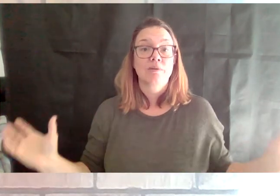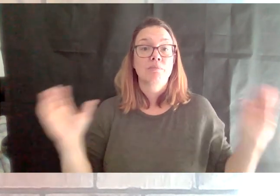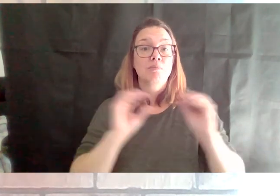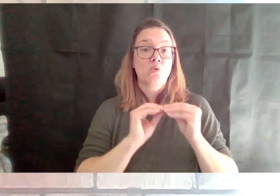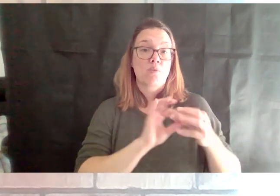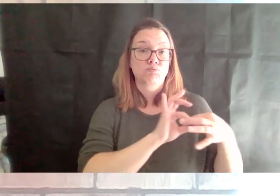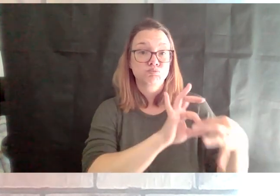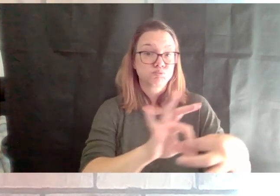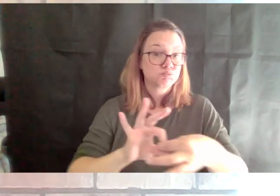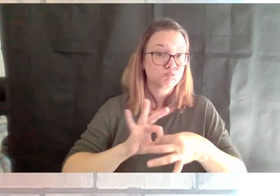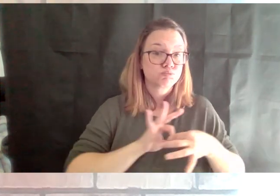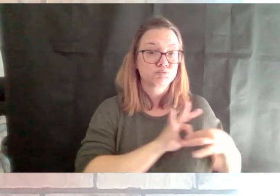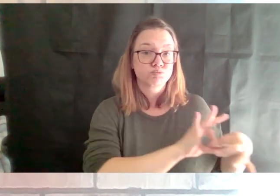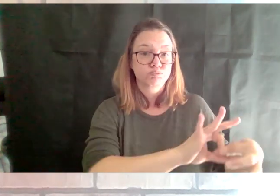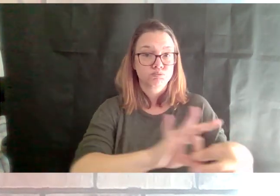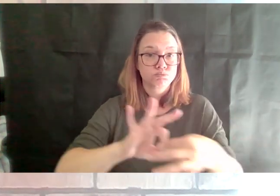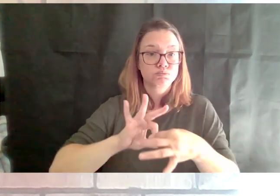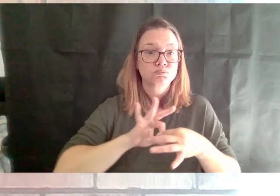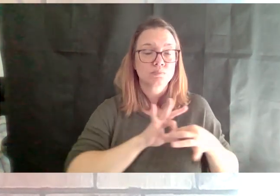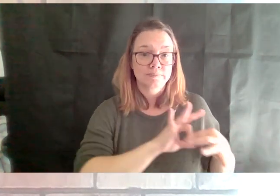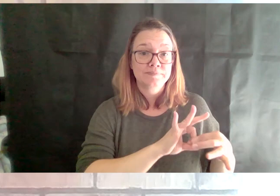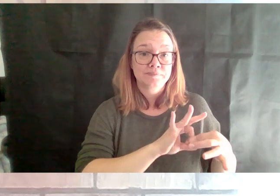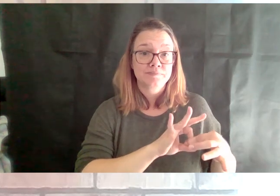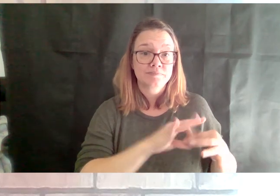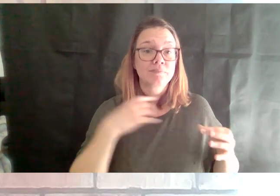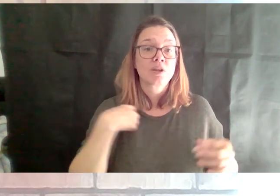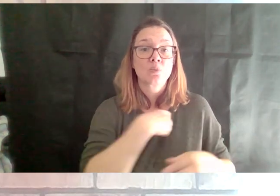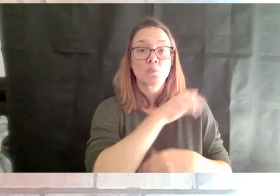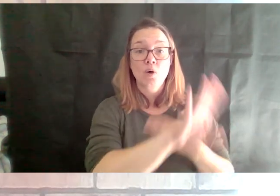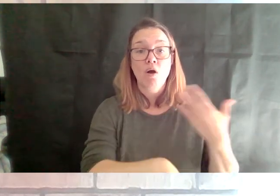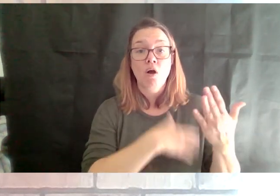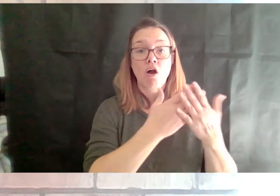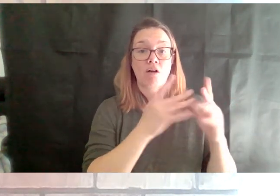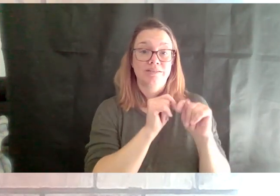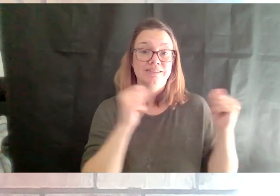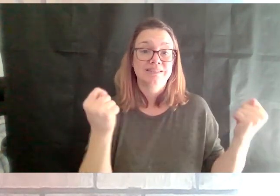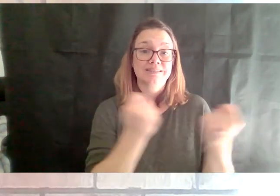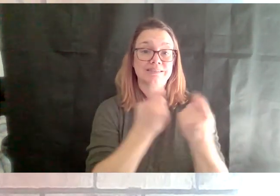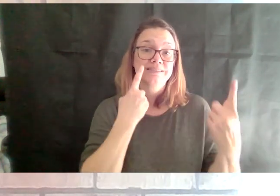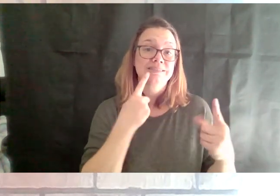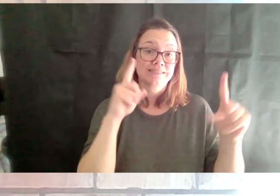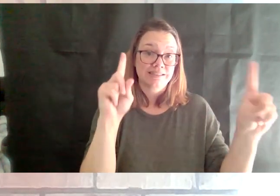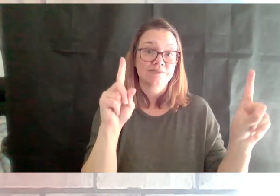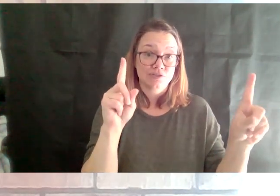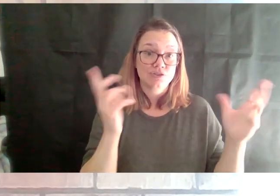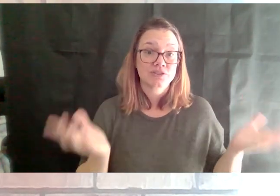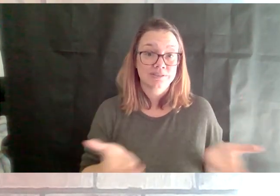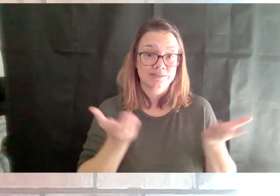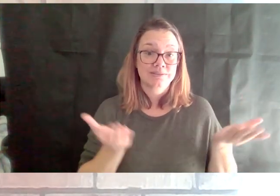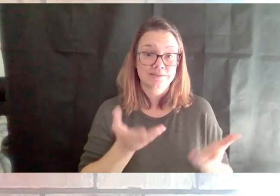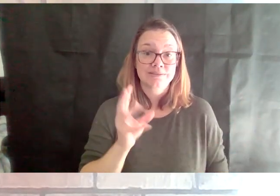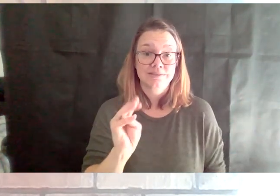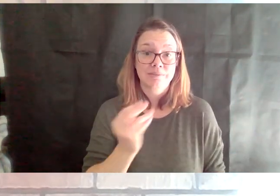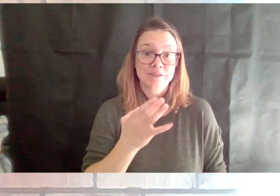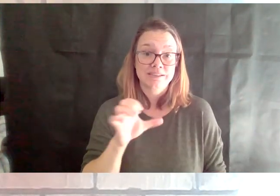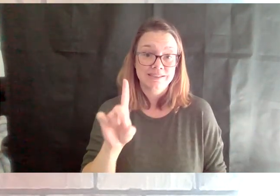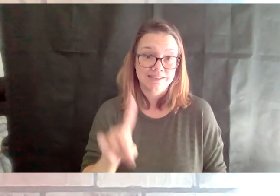one needs to be successful as a whole, as an institution, here at MHCD.